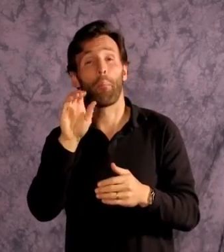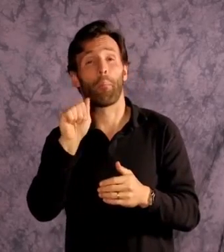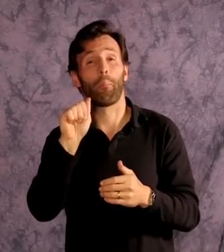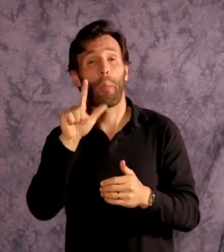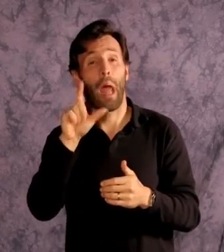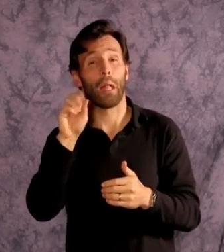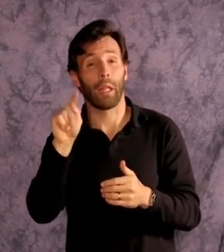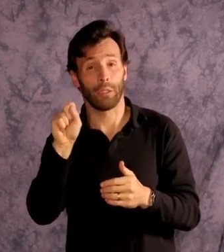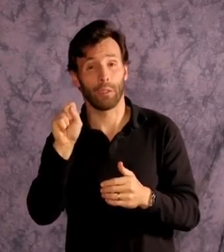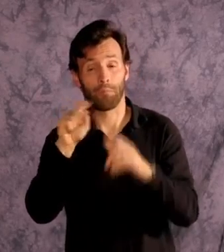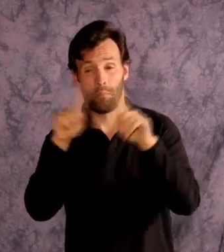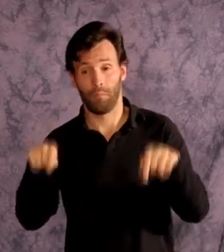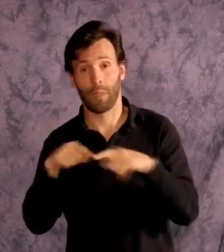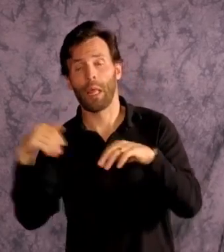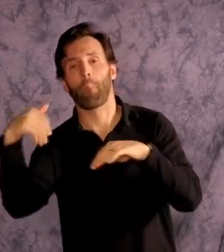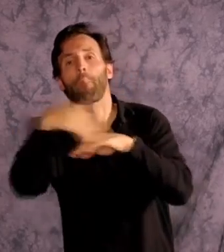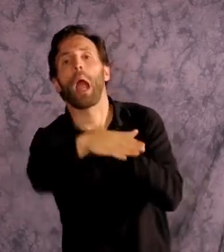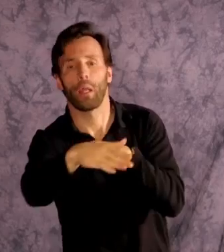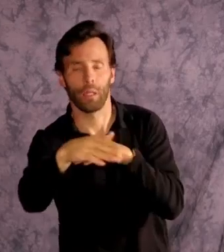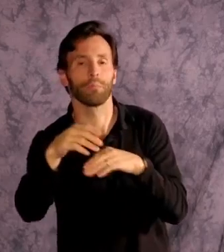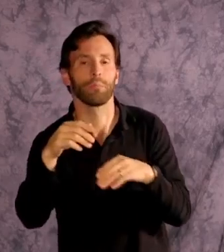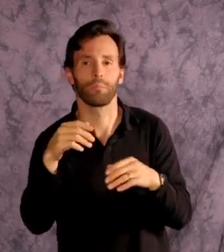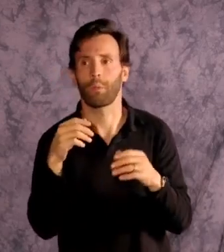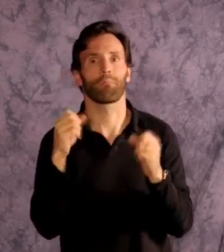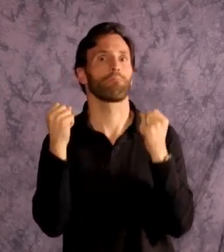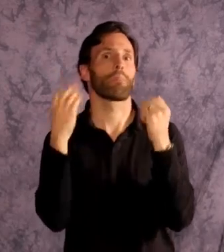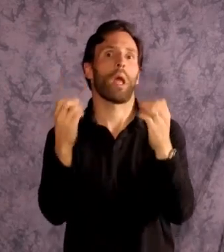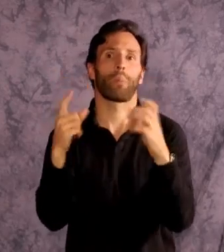applies to mail-in absentee ballots,